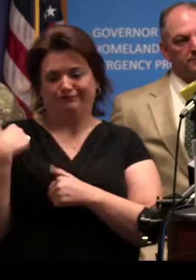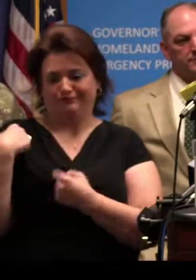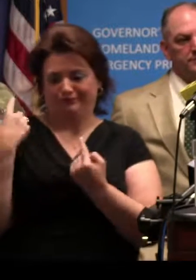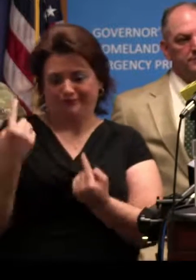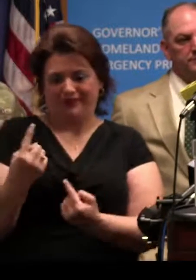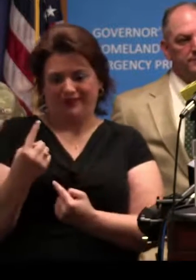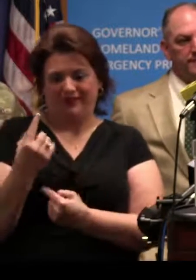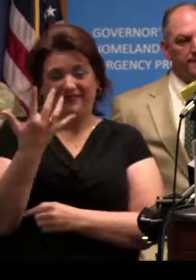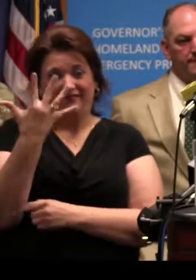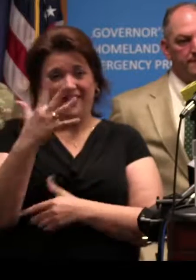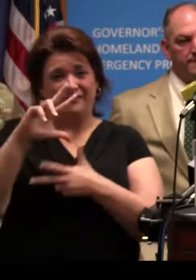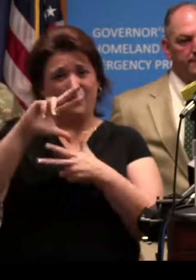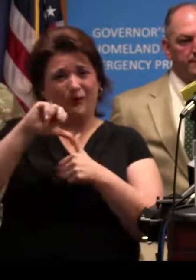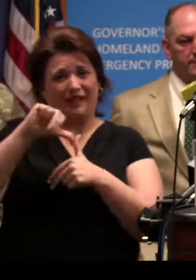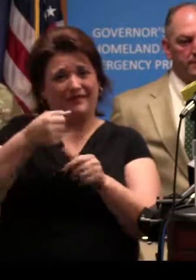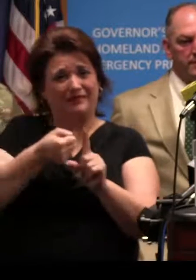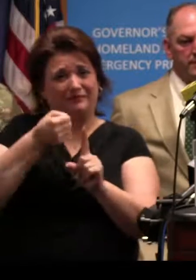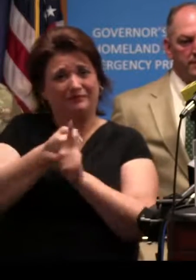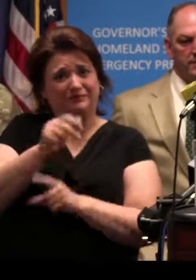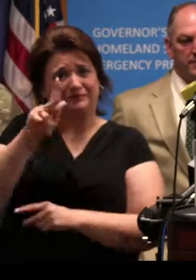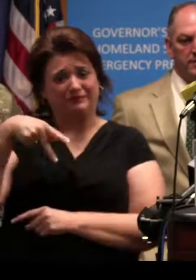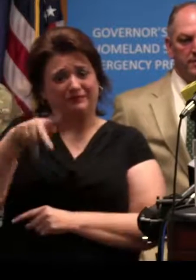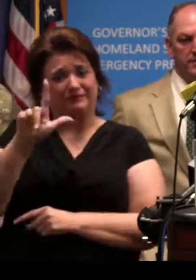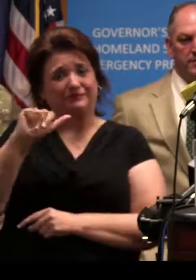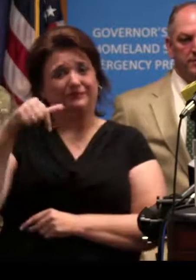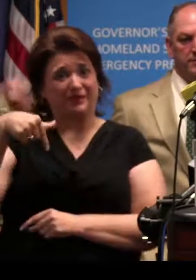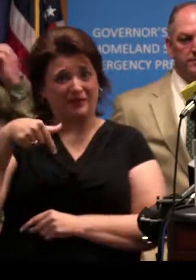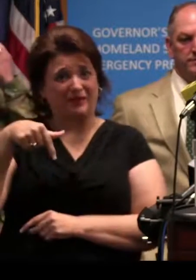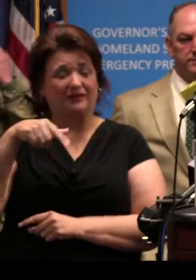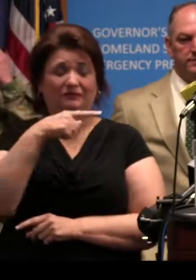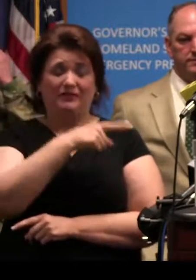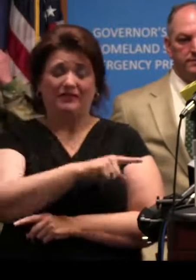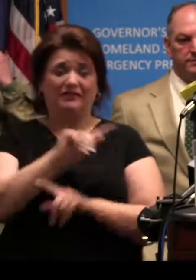Plaquemines Parish and his team on the ground did an excellent job in helping